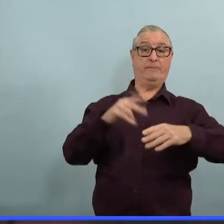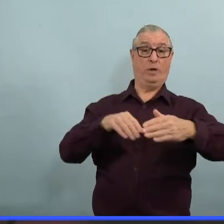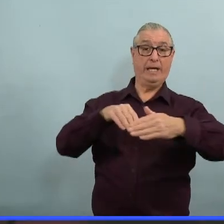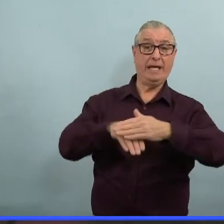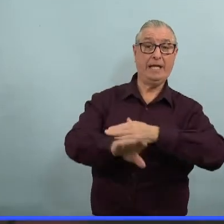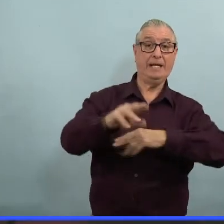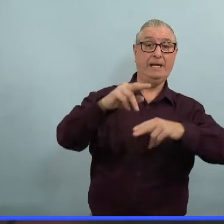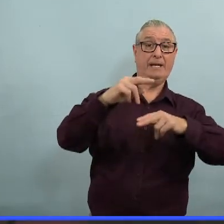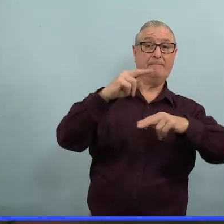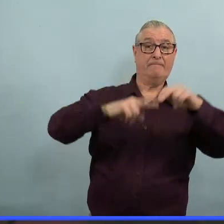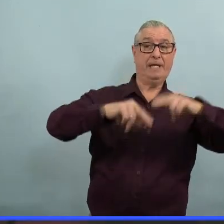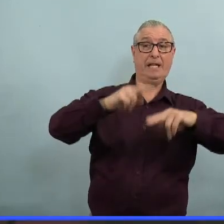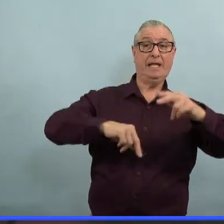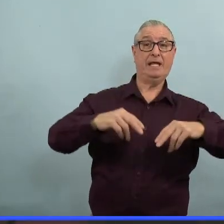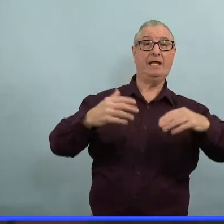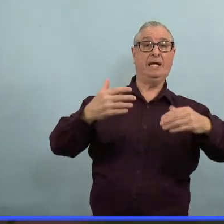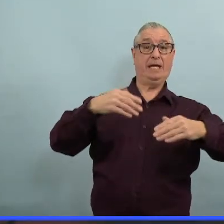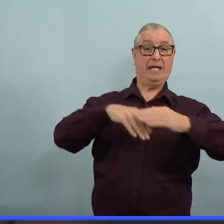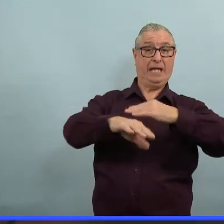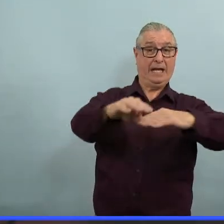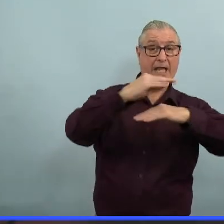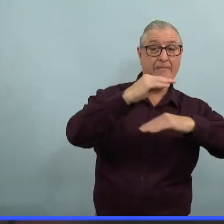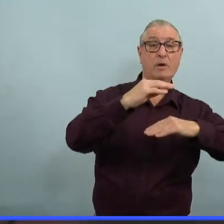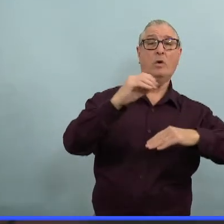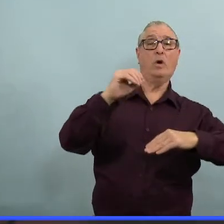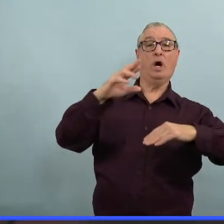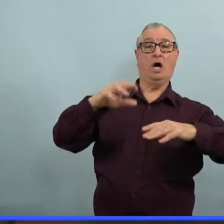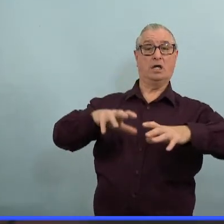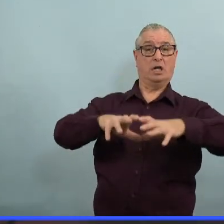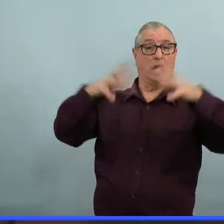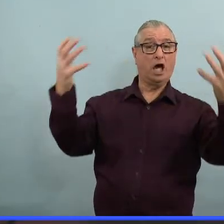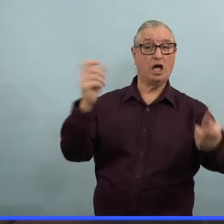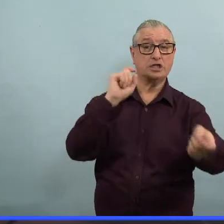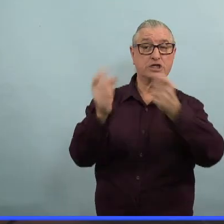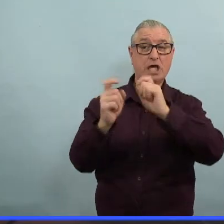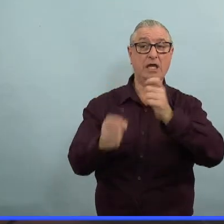you know continue to message uh many uh you know many of the factors you know the fundamentals that